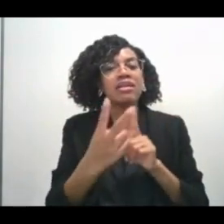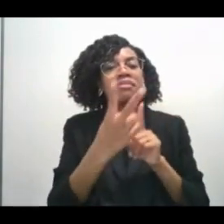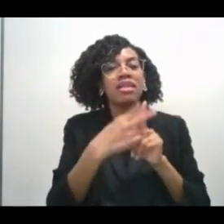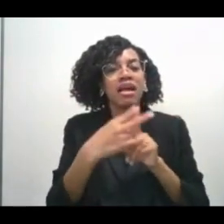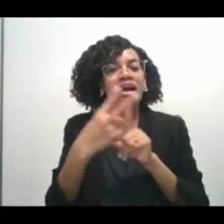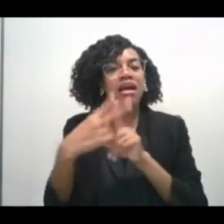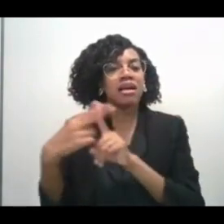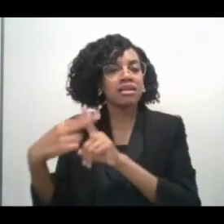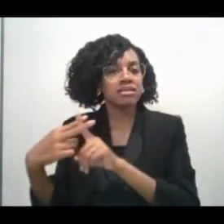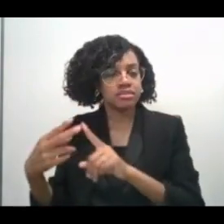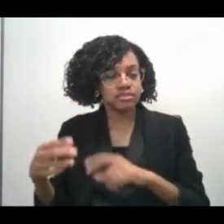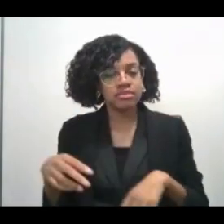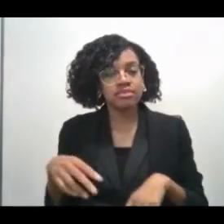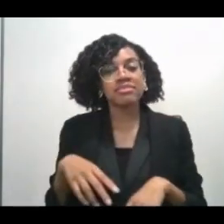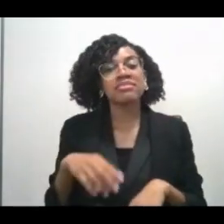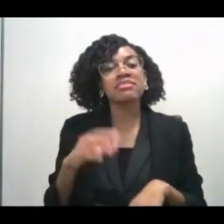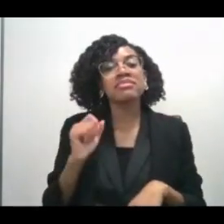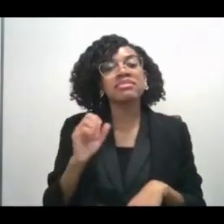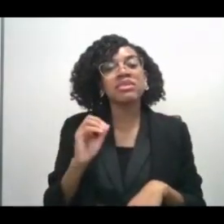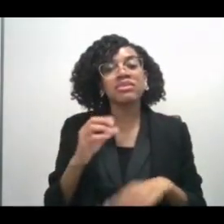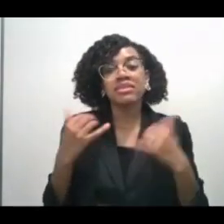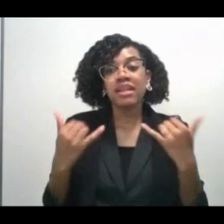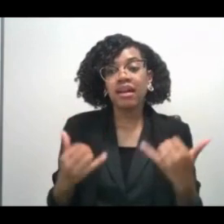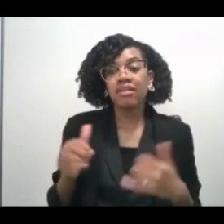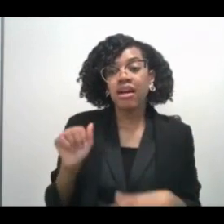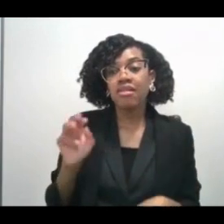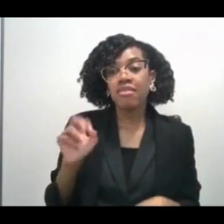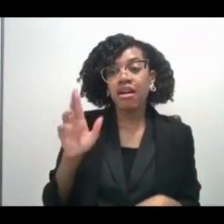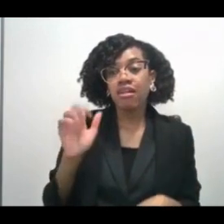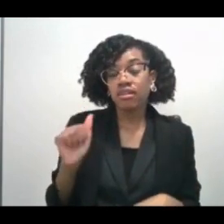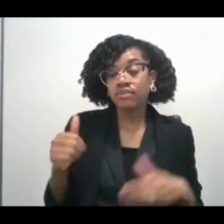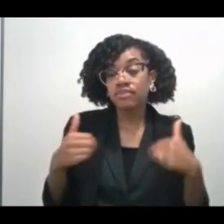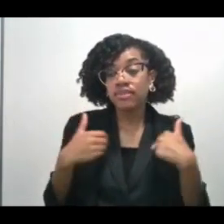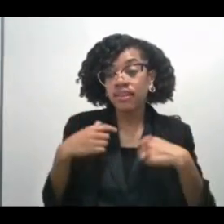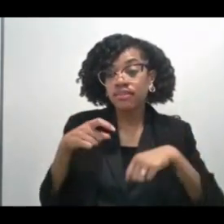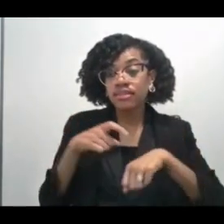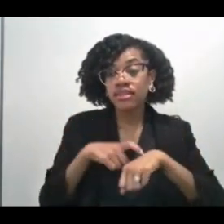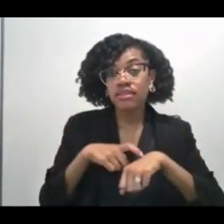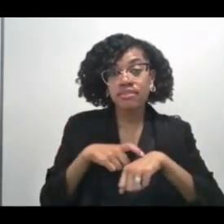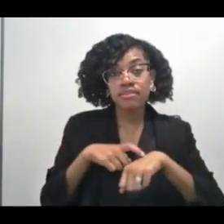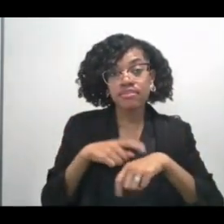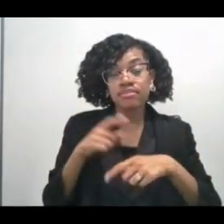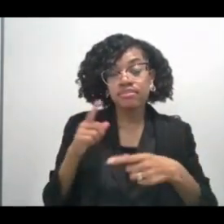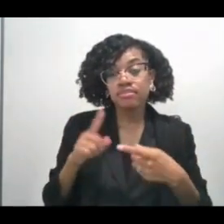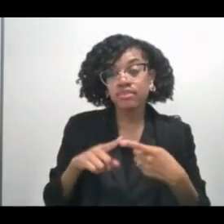Ned Gardiner: And with that, Amara, we have time to go into more questions.